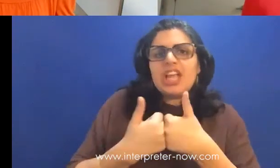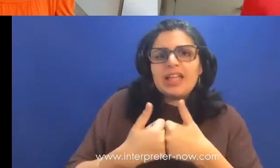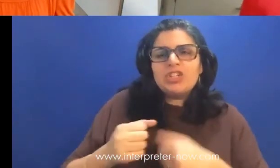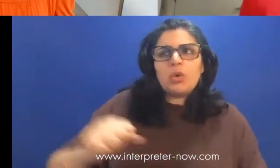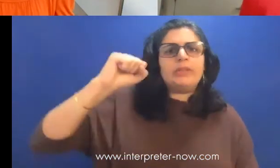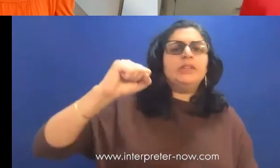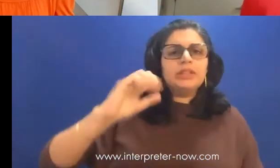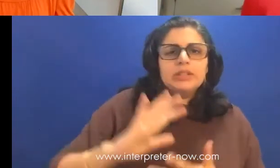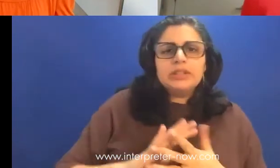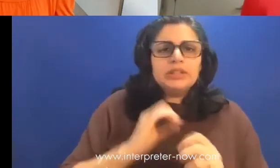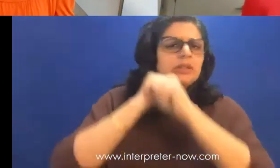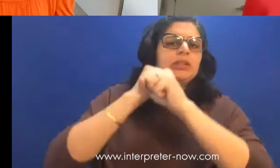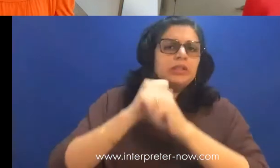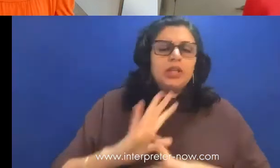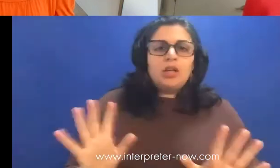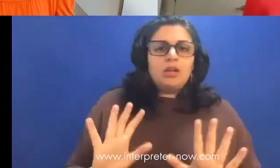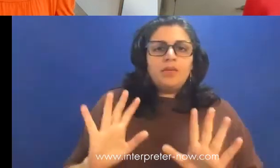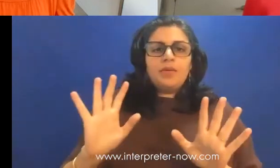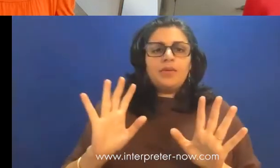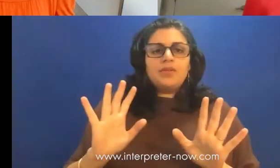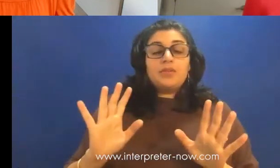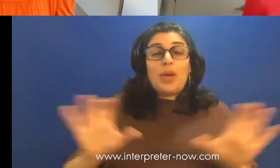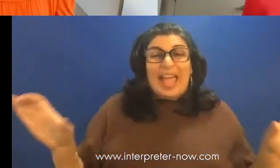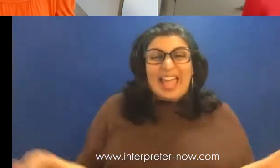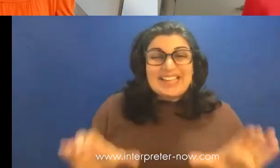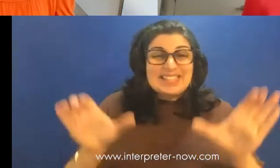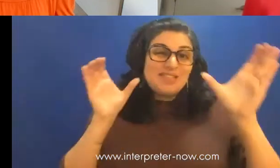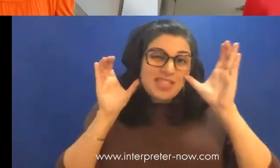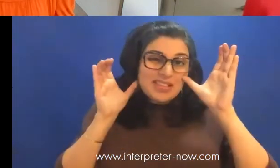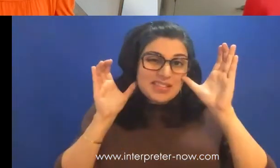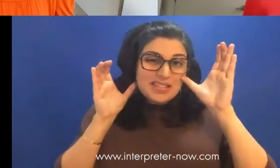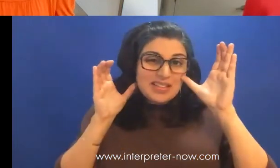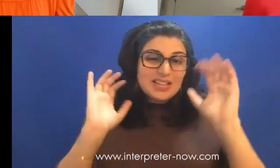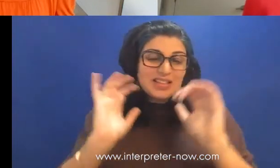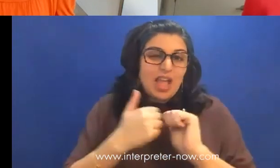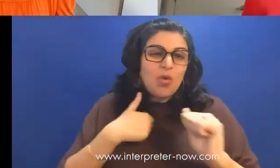And so, active listening is really one of those ways that I think we can develop empathy.